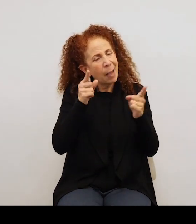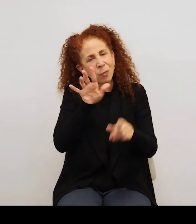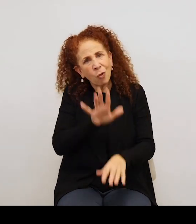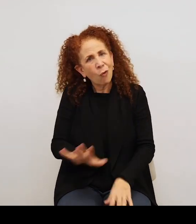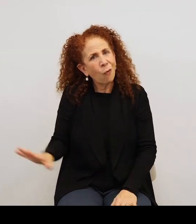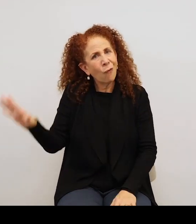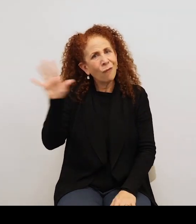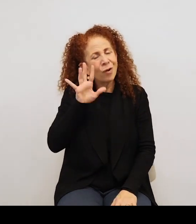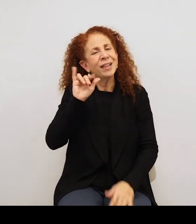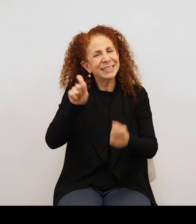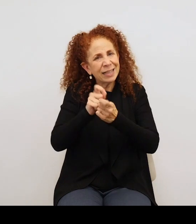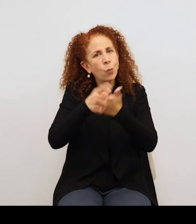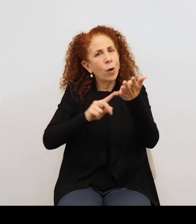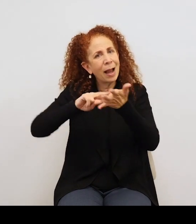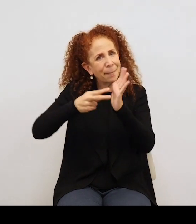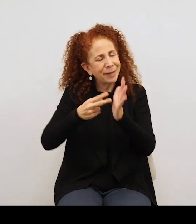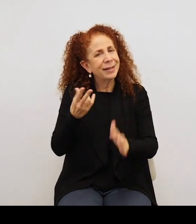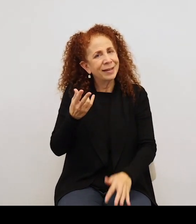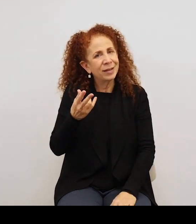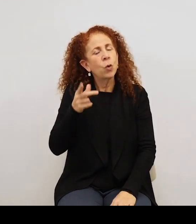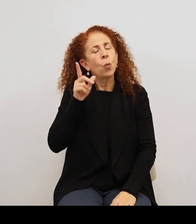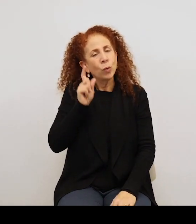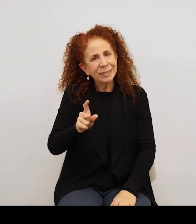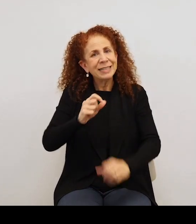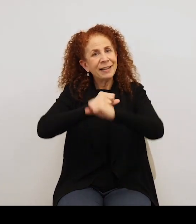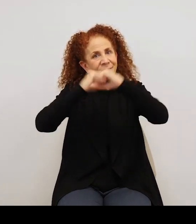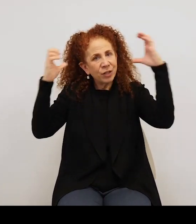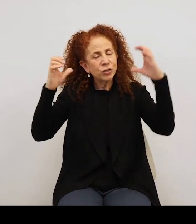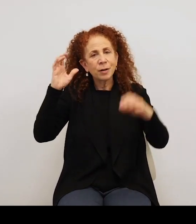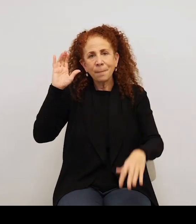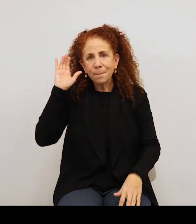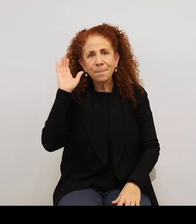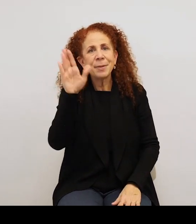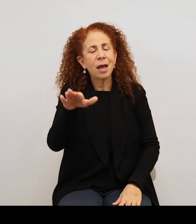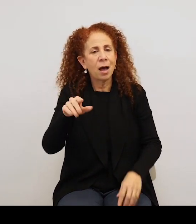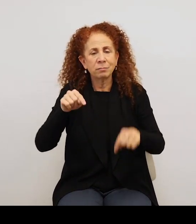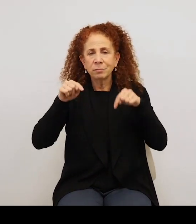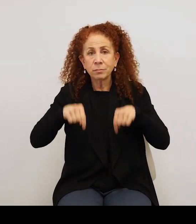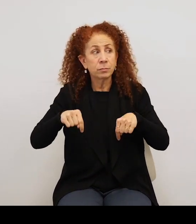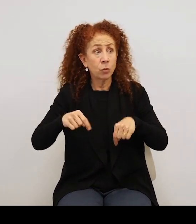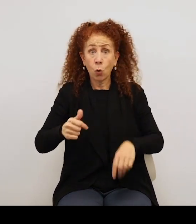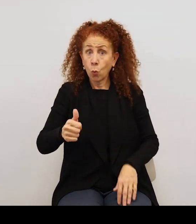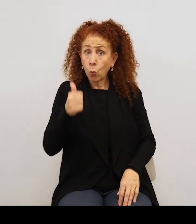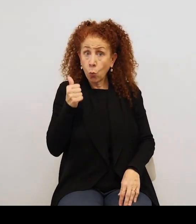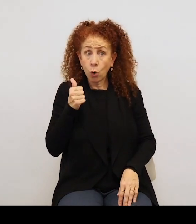So this is exactly what I mean that we need a vision that goes way beyond our cities. No one would poison, maybe, an aquarium,